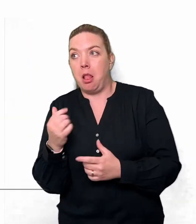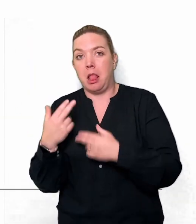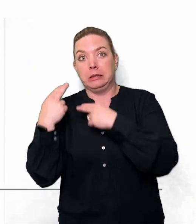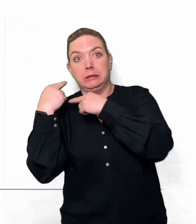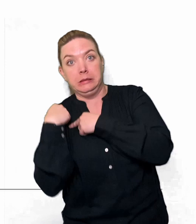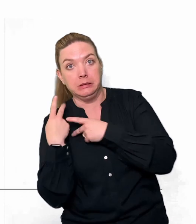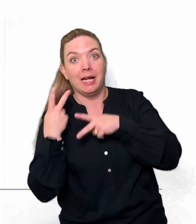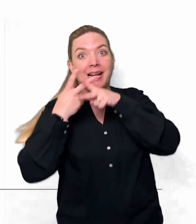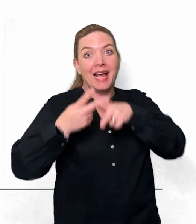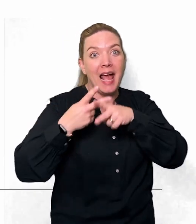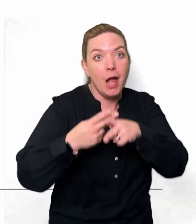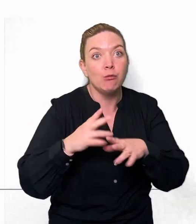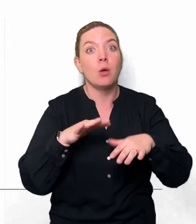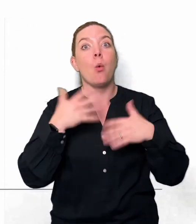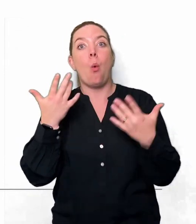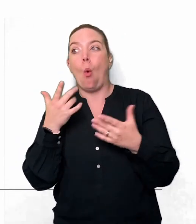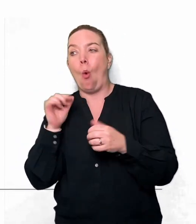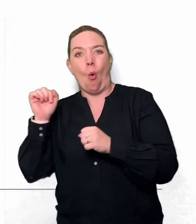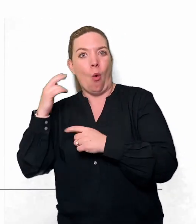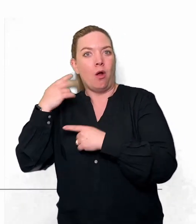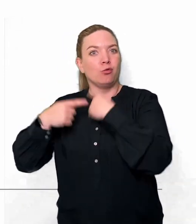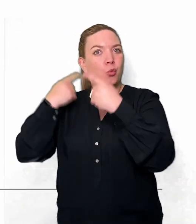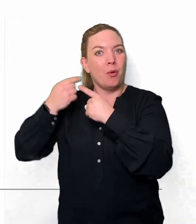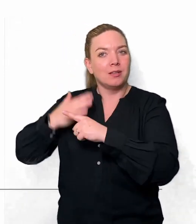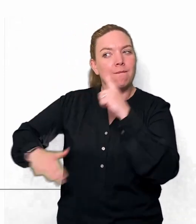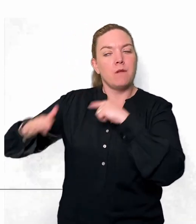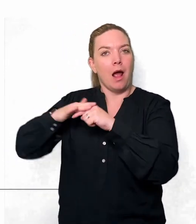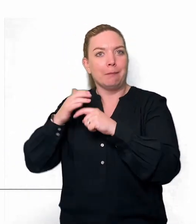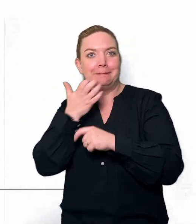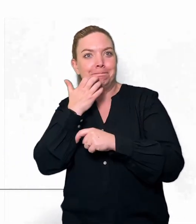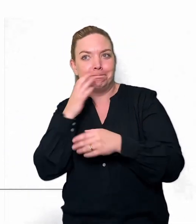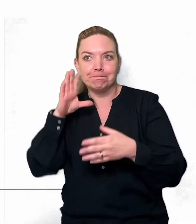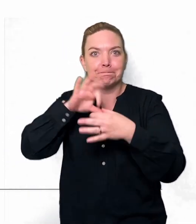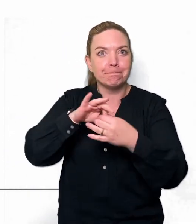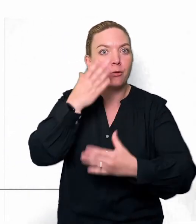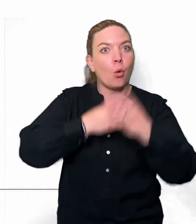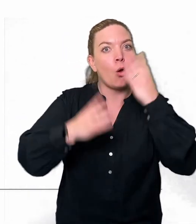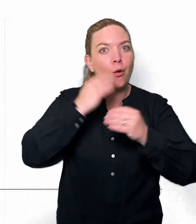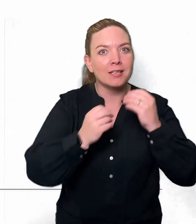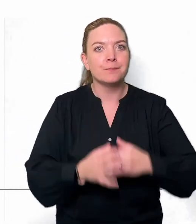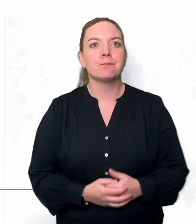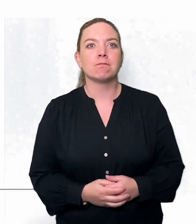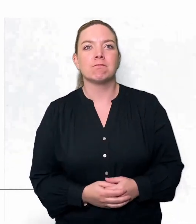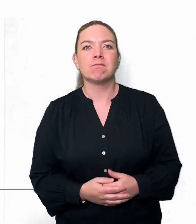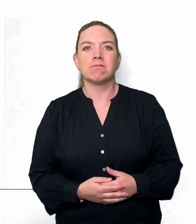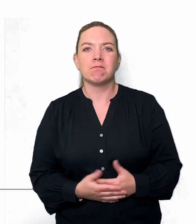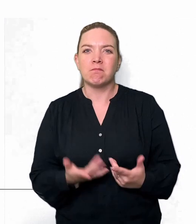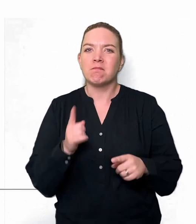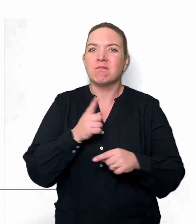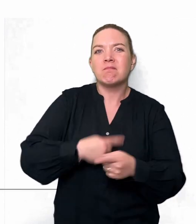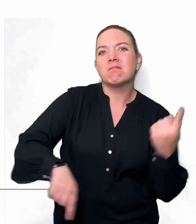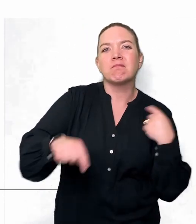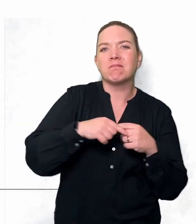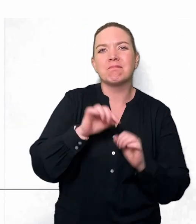Although in general we would seek to avoid labels and generalisations, when it comes to designing and creating accessible content,